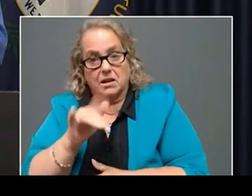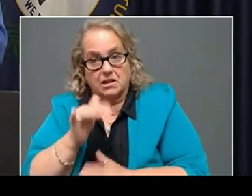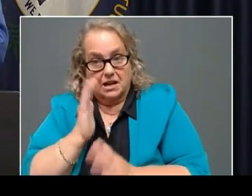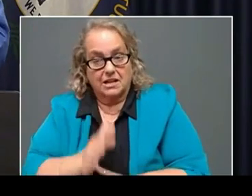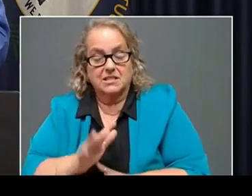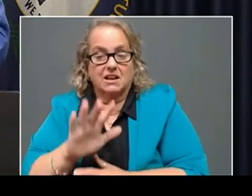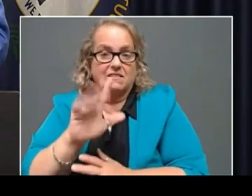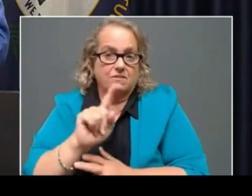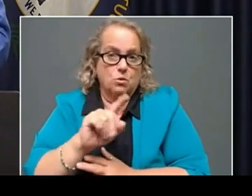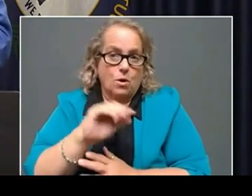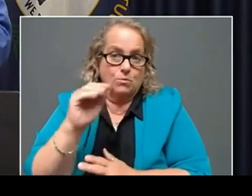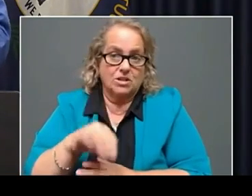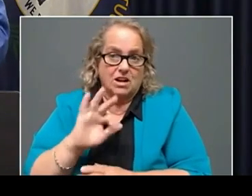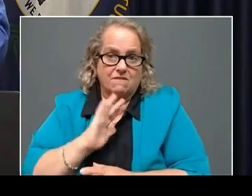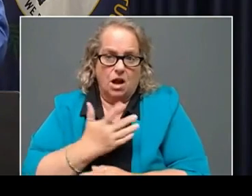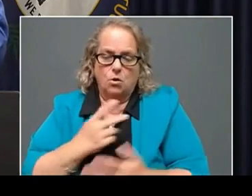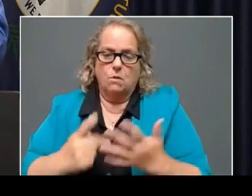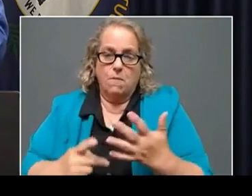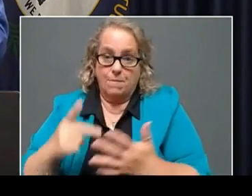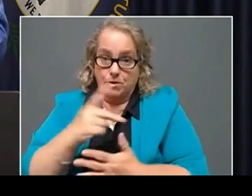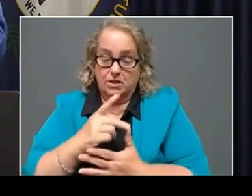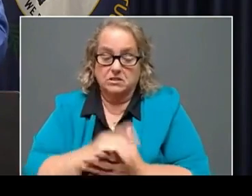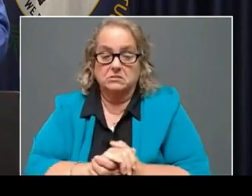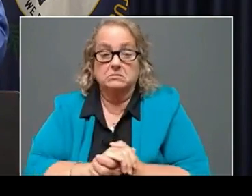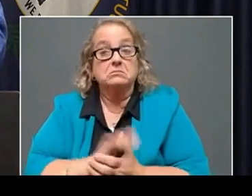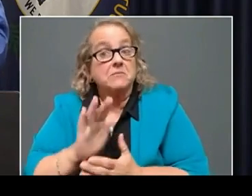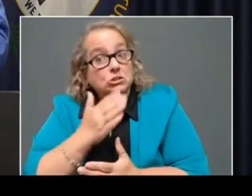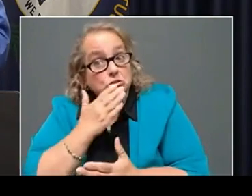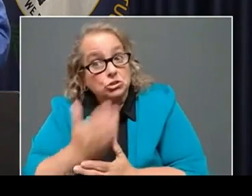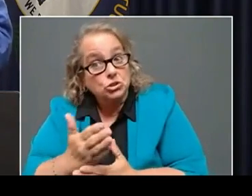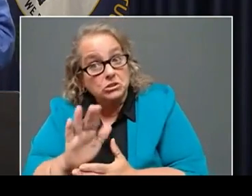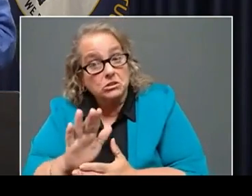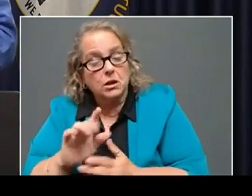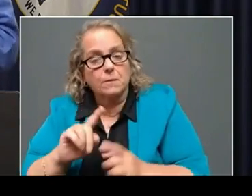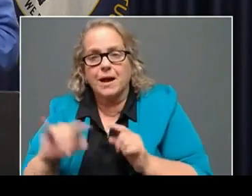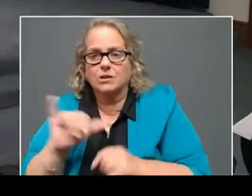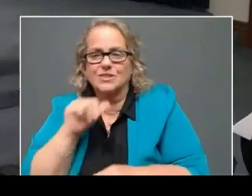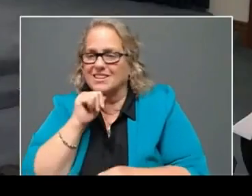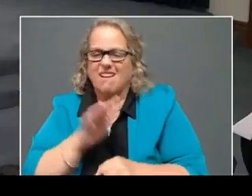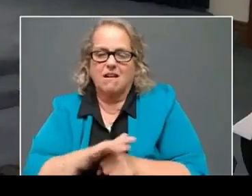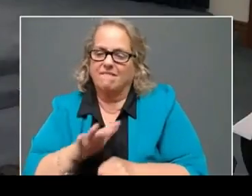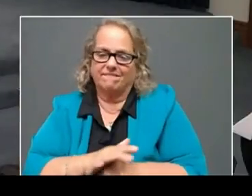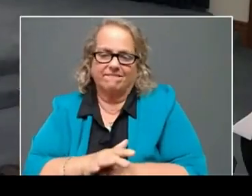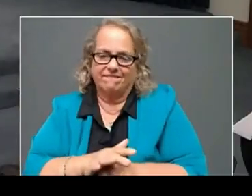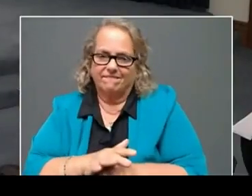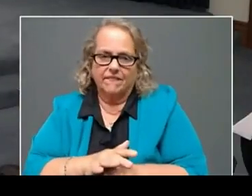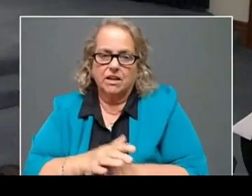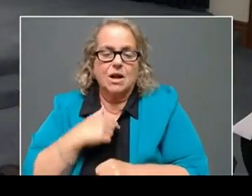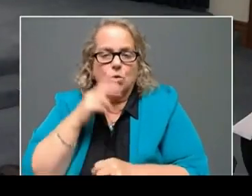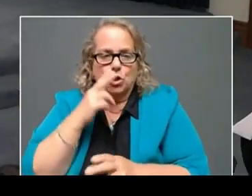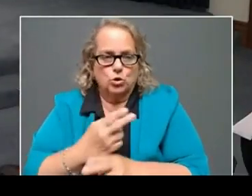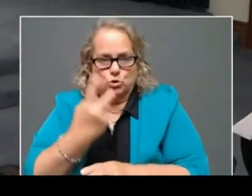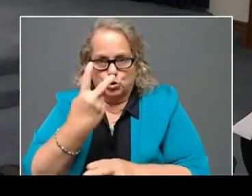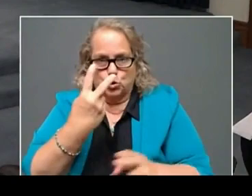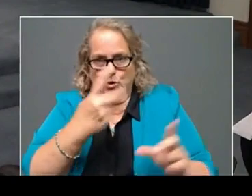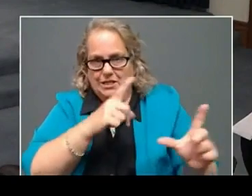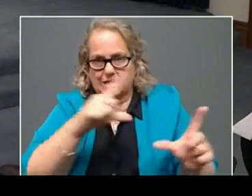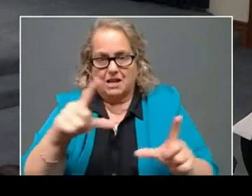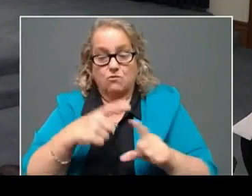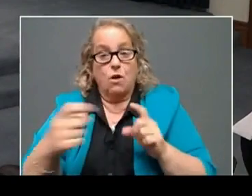our population. That's really good. It's also not enough. And so I'm going to use to slides from the World Health Organization that they released last